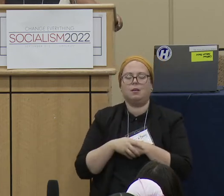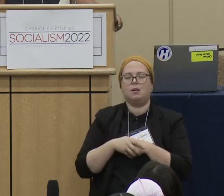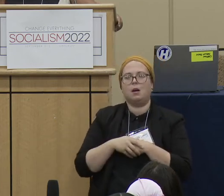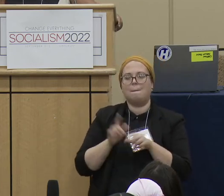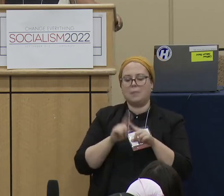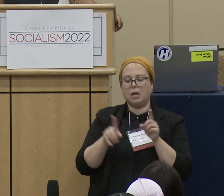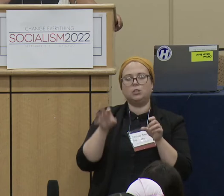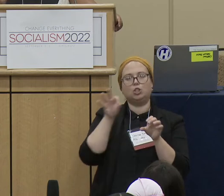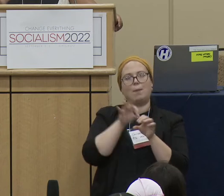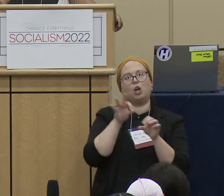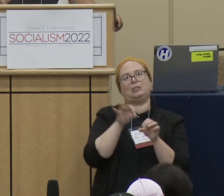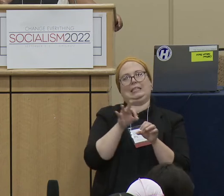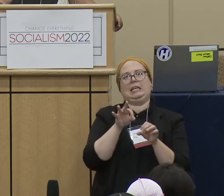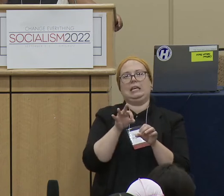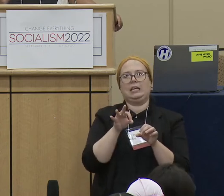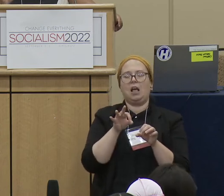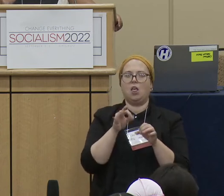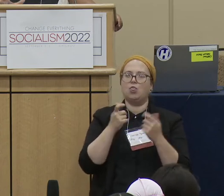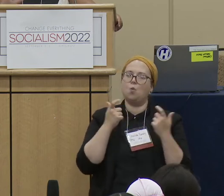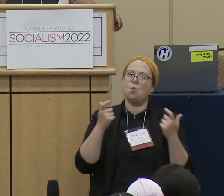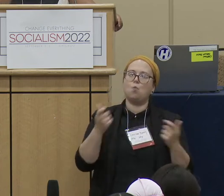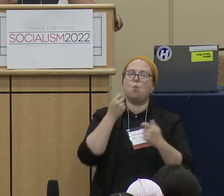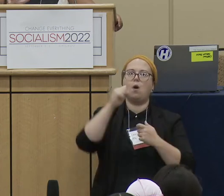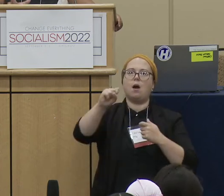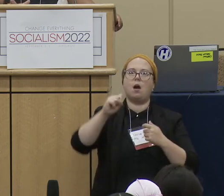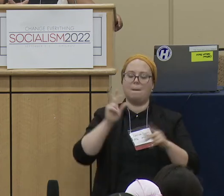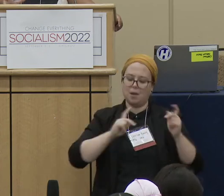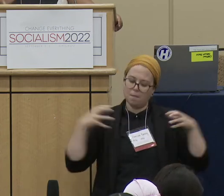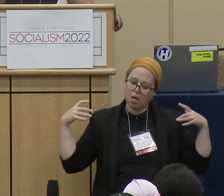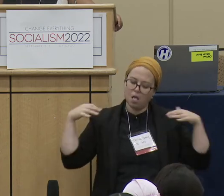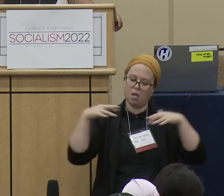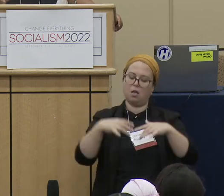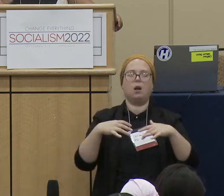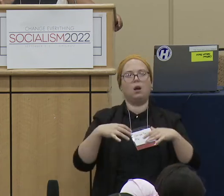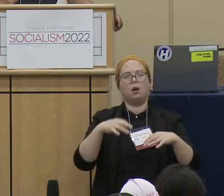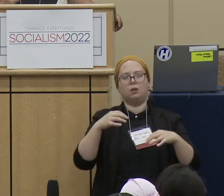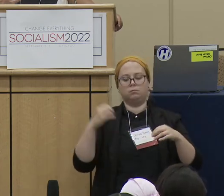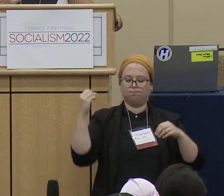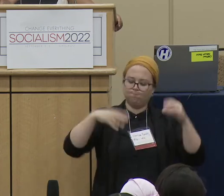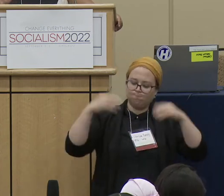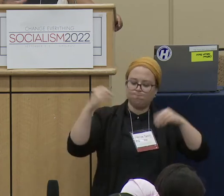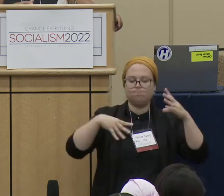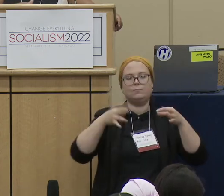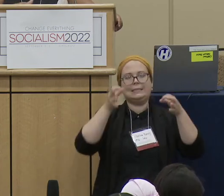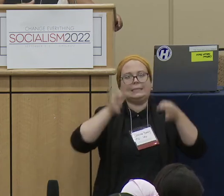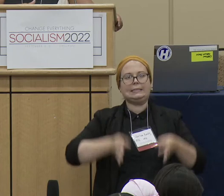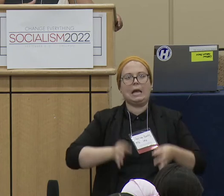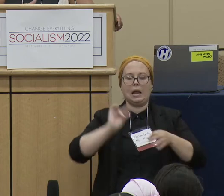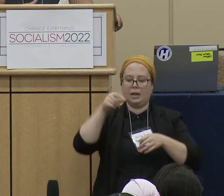necessary and insufficient . But democracy, the radical form of that , of people deciding and self-governing, is really